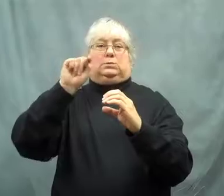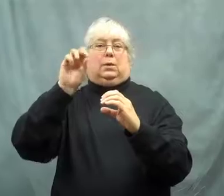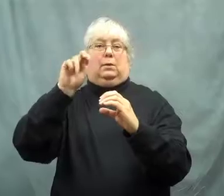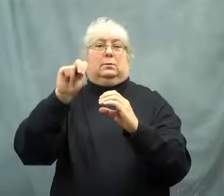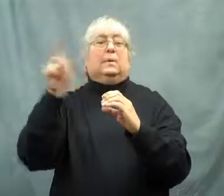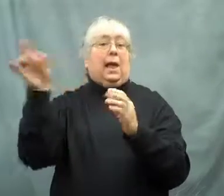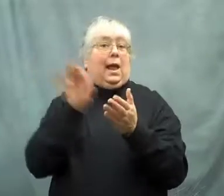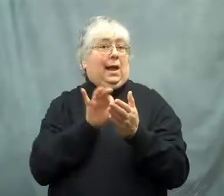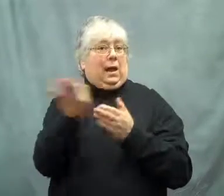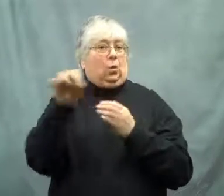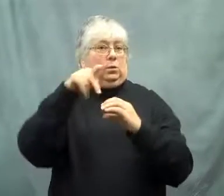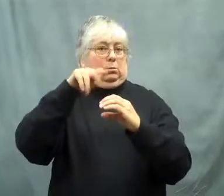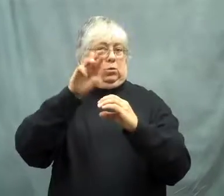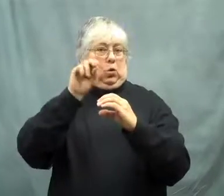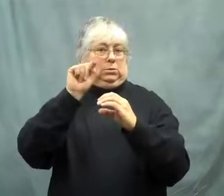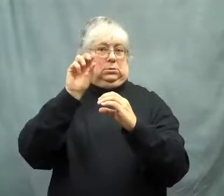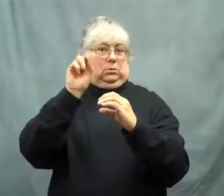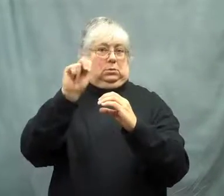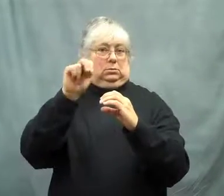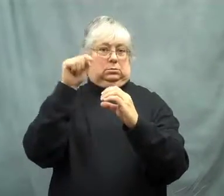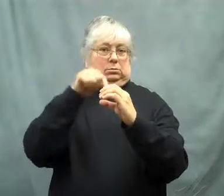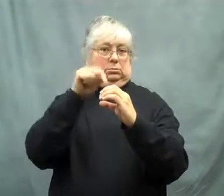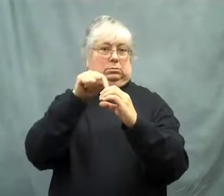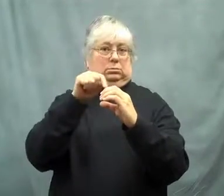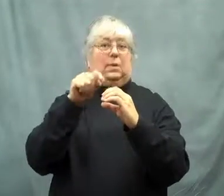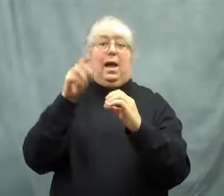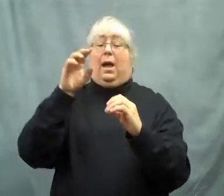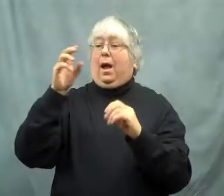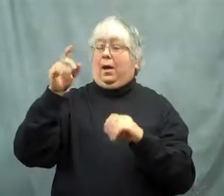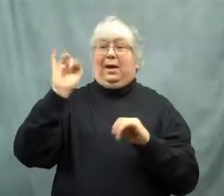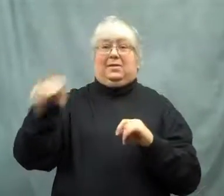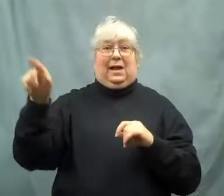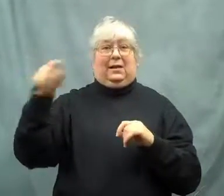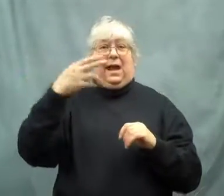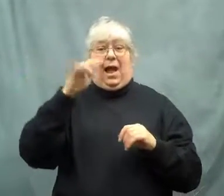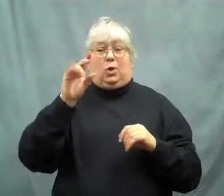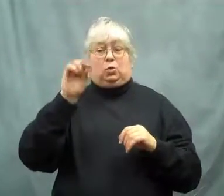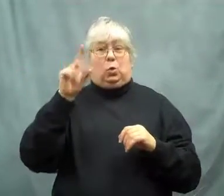It means it's a mixture and can be broken down, split up.